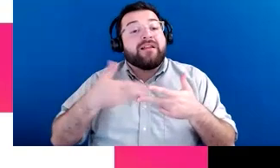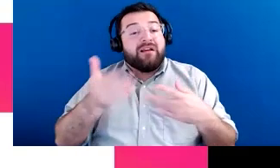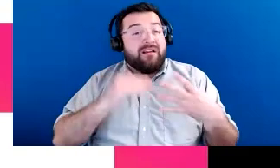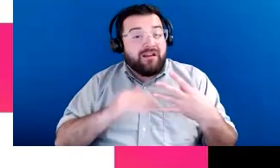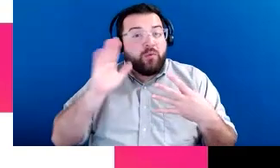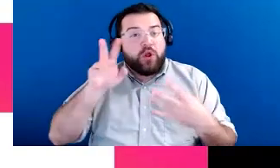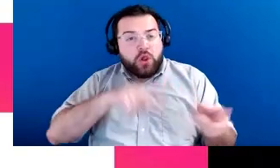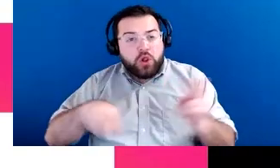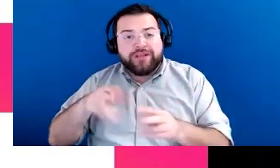for the things that are harder to see.